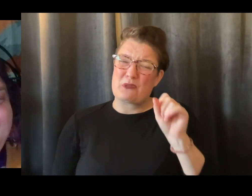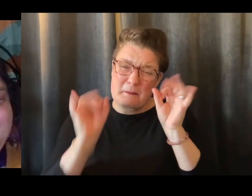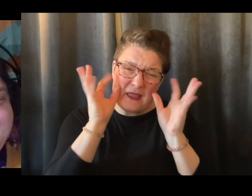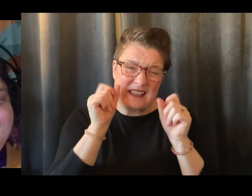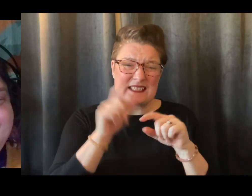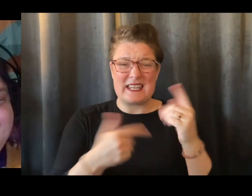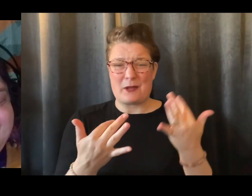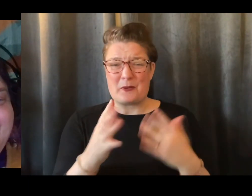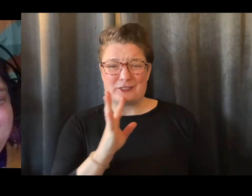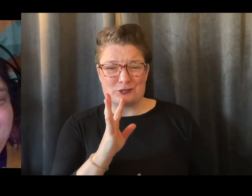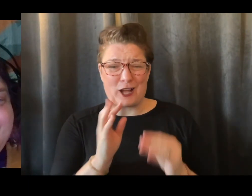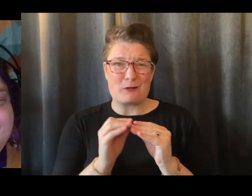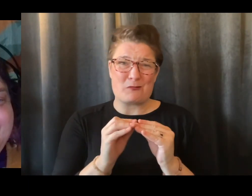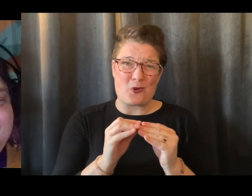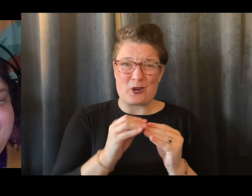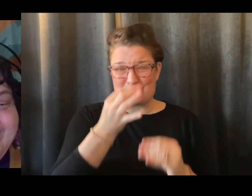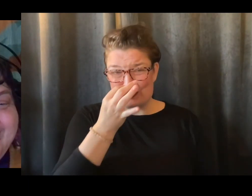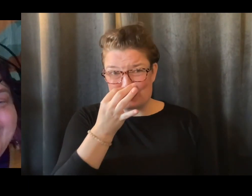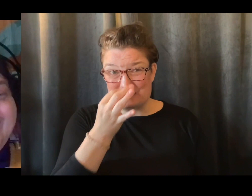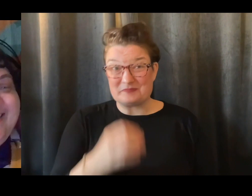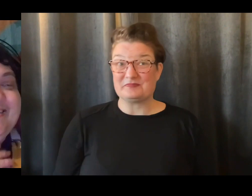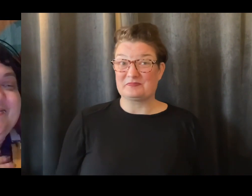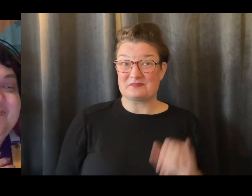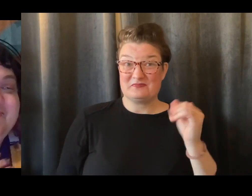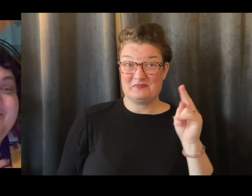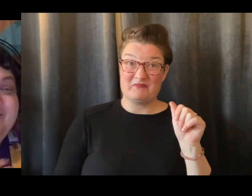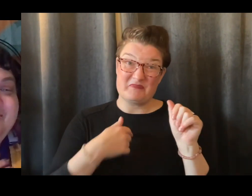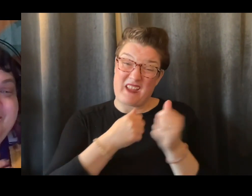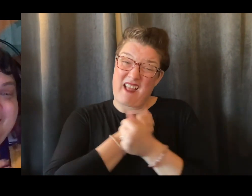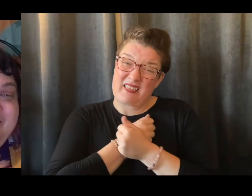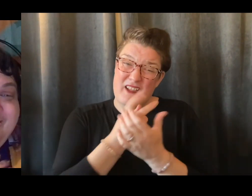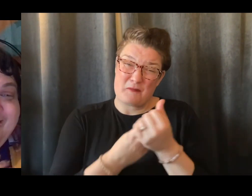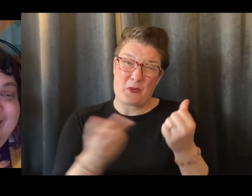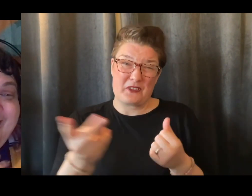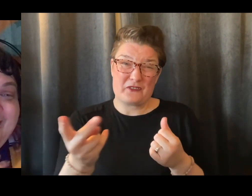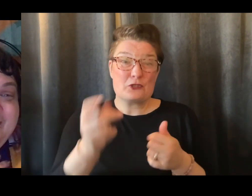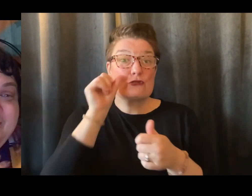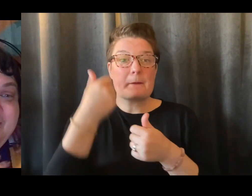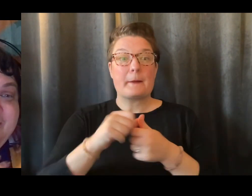Jna: Well, I love both of you. remember to stretch and look away from the screen and all that good stuff. Yeah, yeah, yeah.